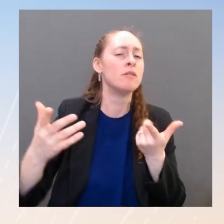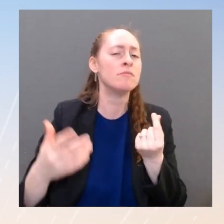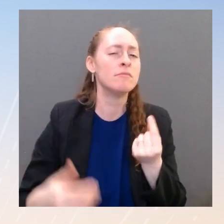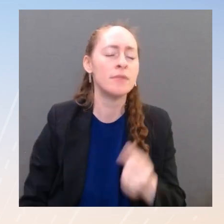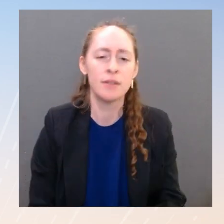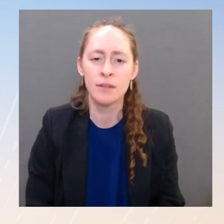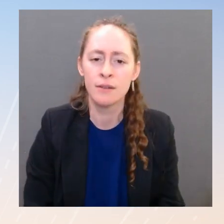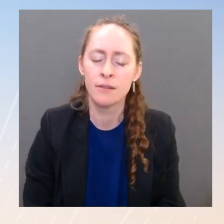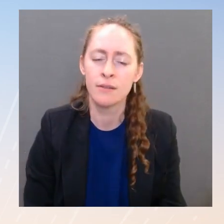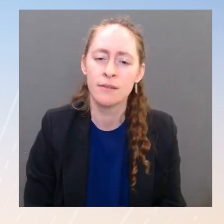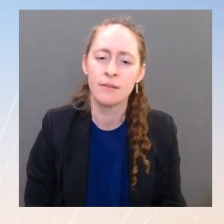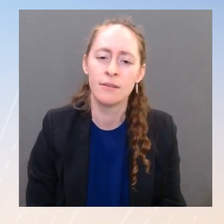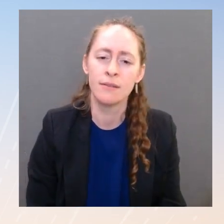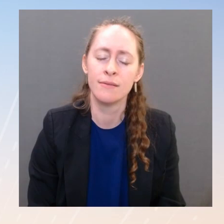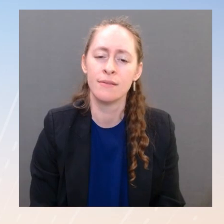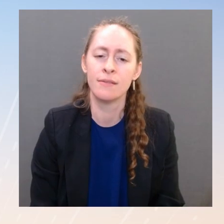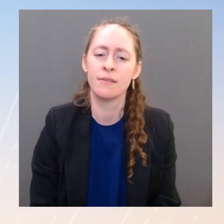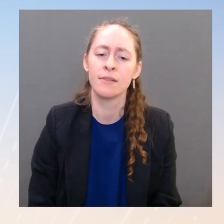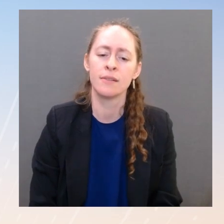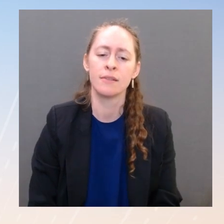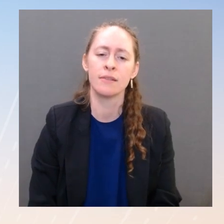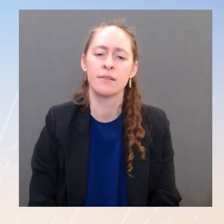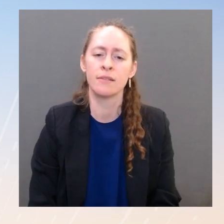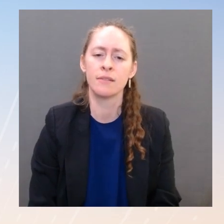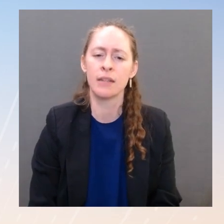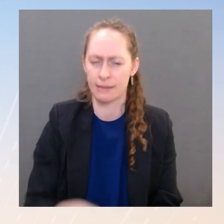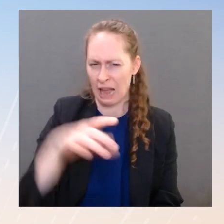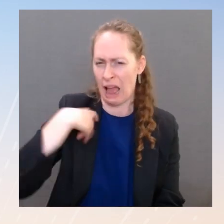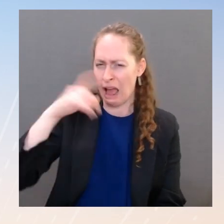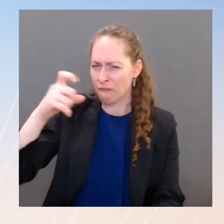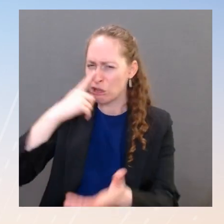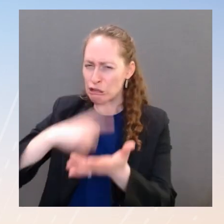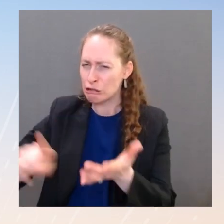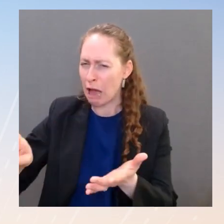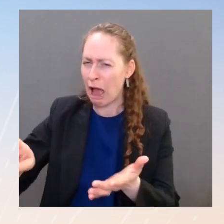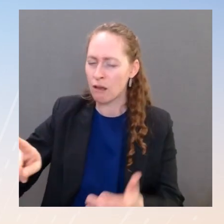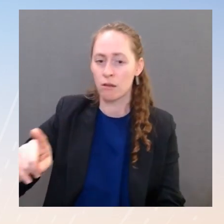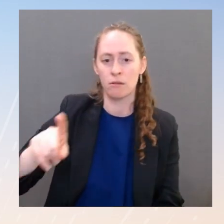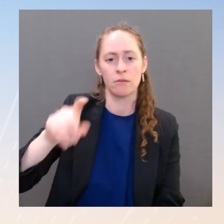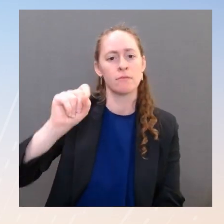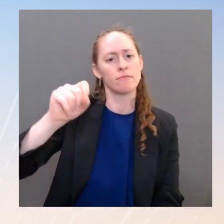She will be wearing a mask through the 10 days, which is what our protocols are here.